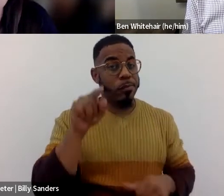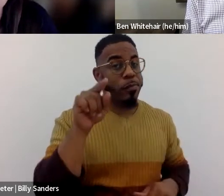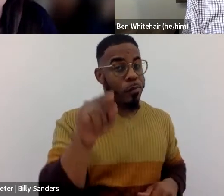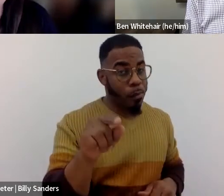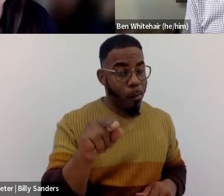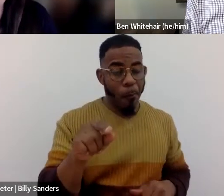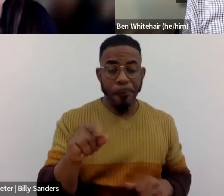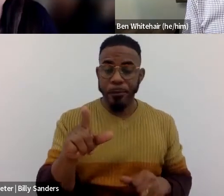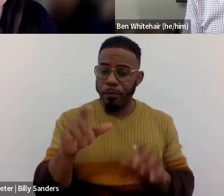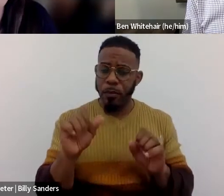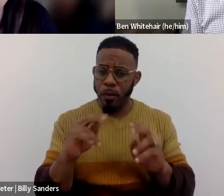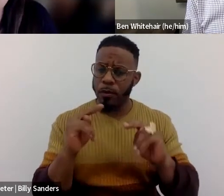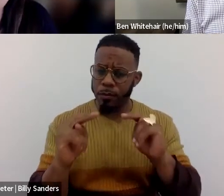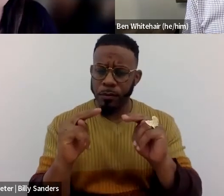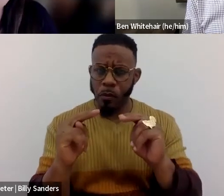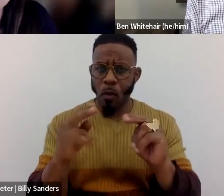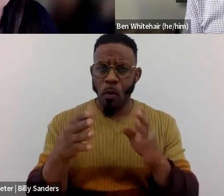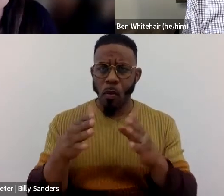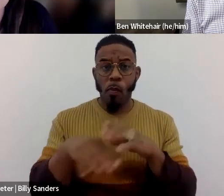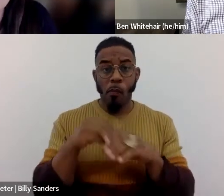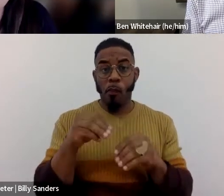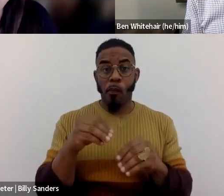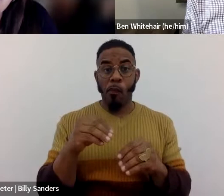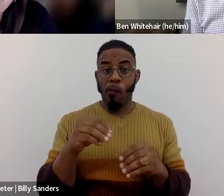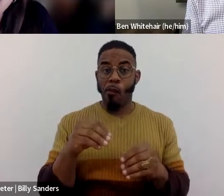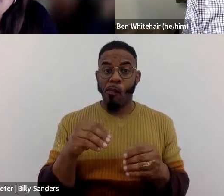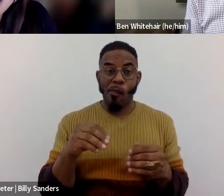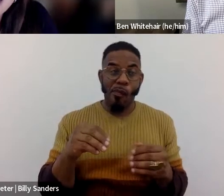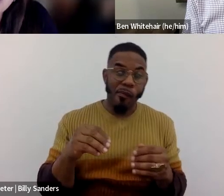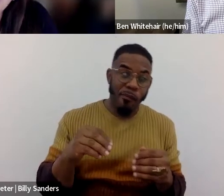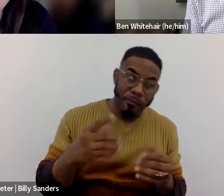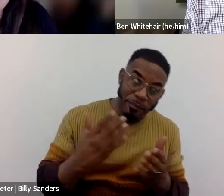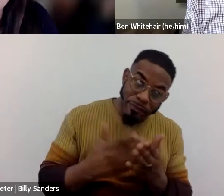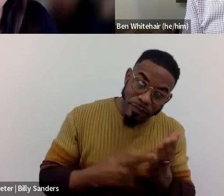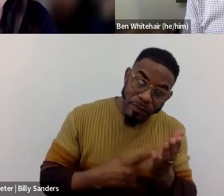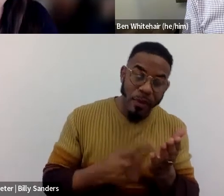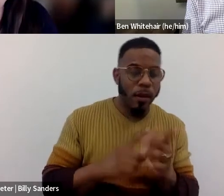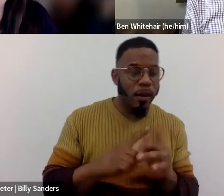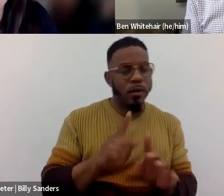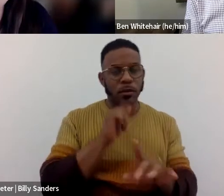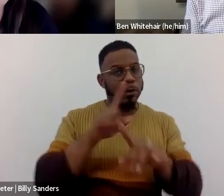you can negotiate your way out of it in some cases, but don't count on that